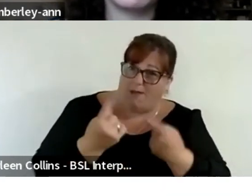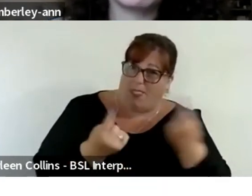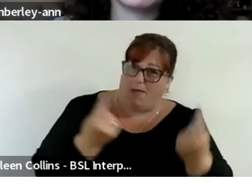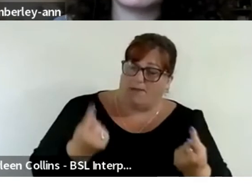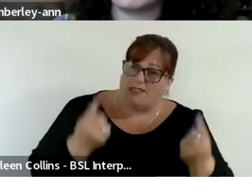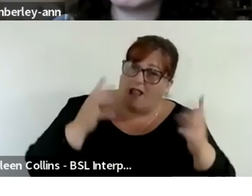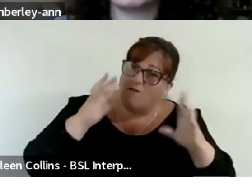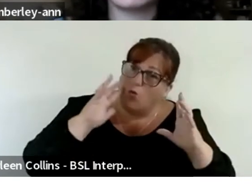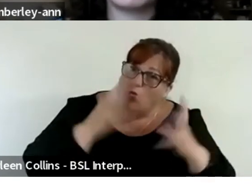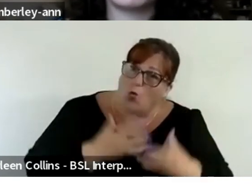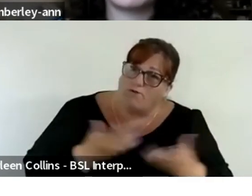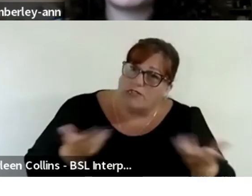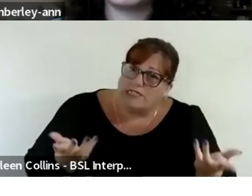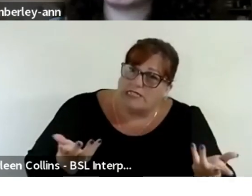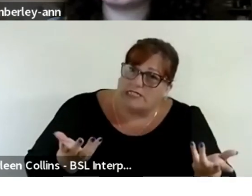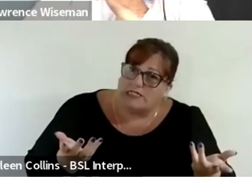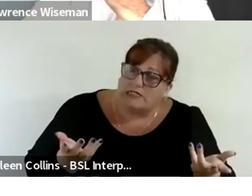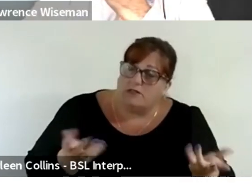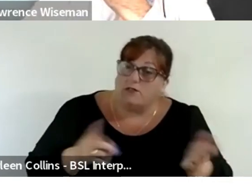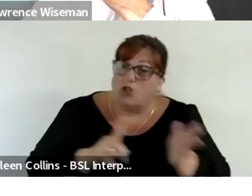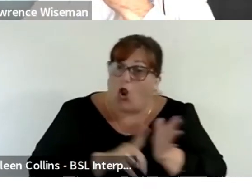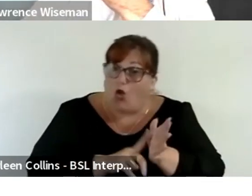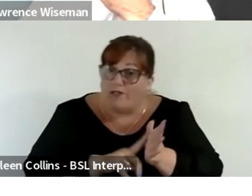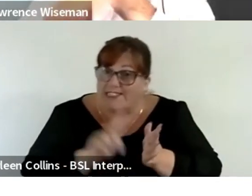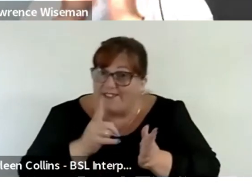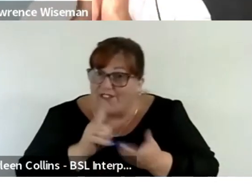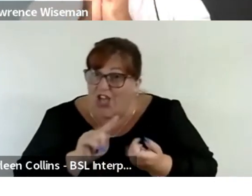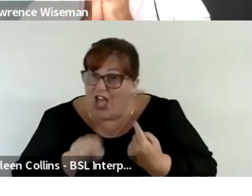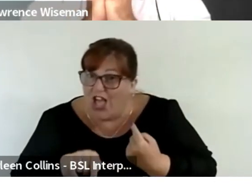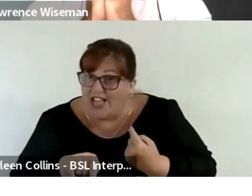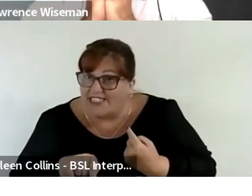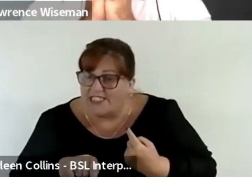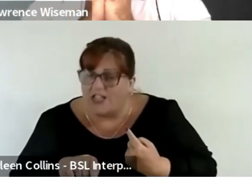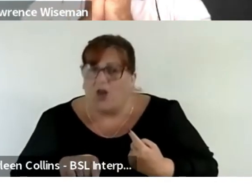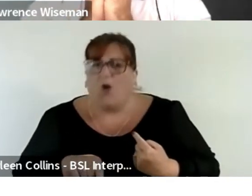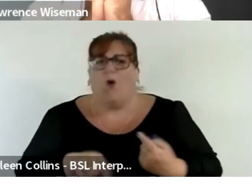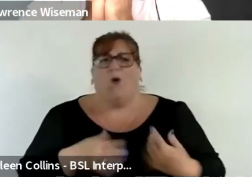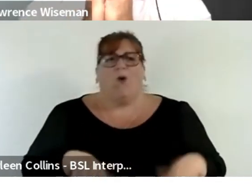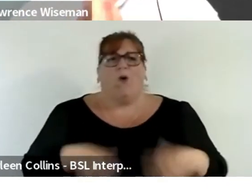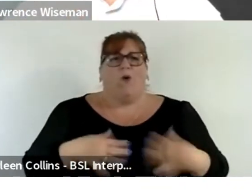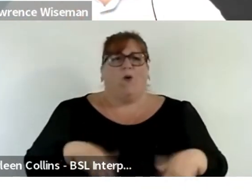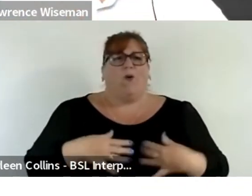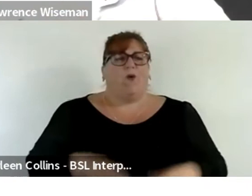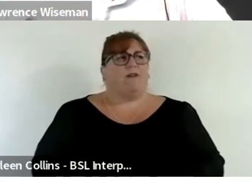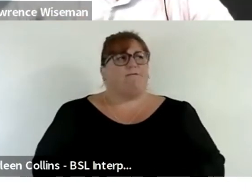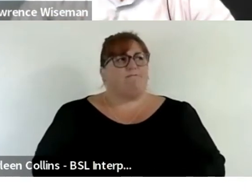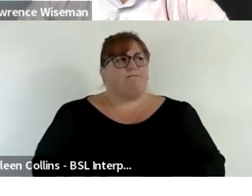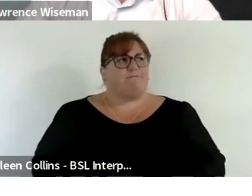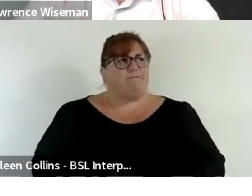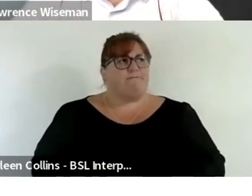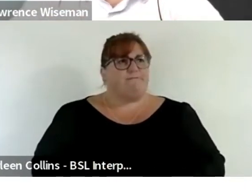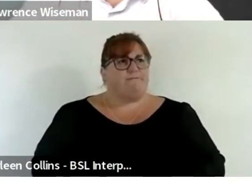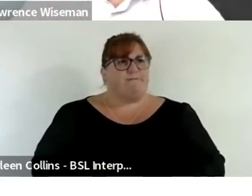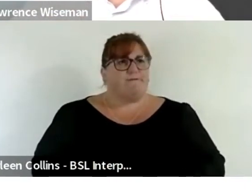We went through these questions.